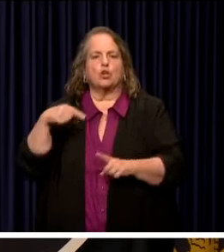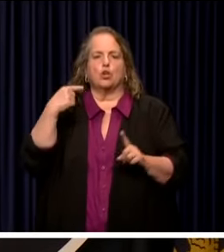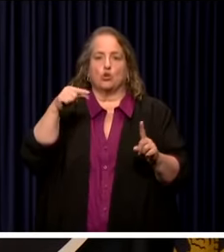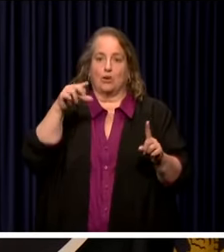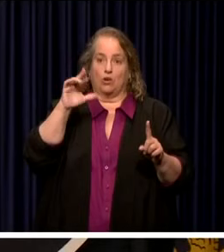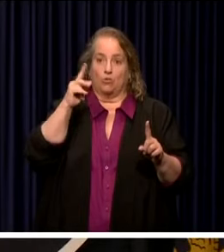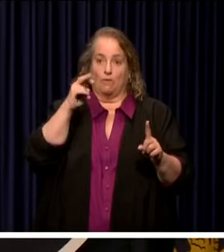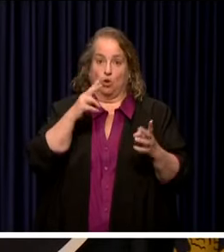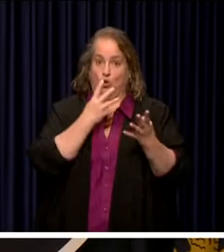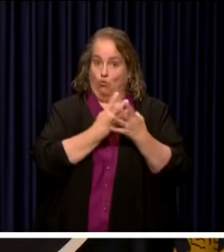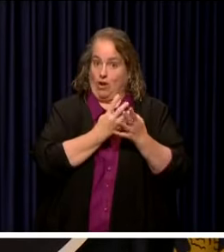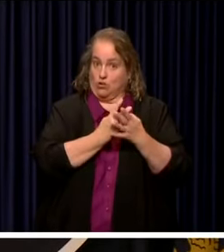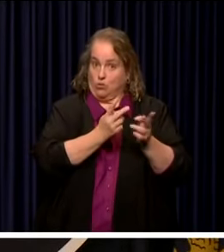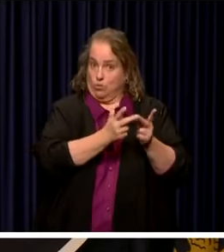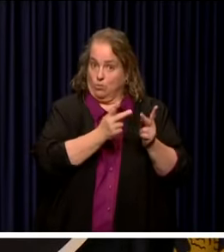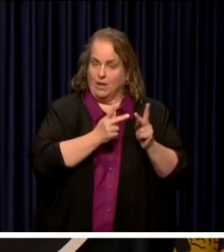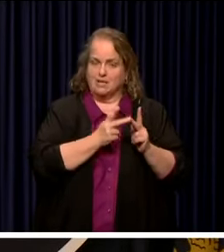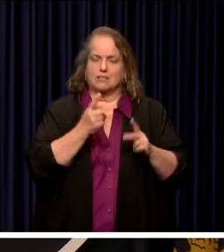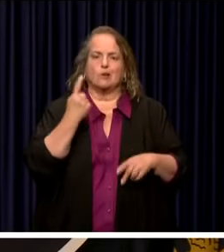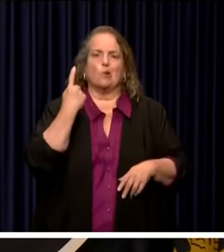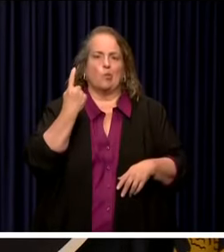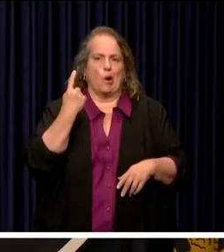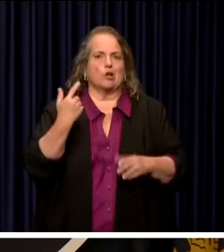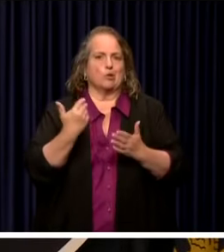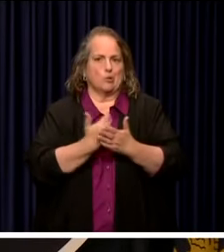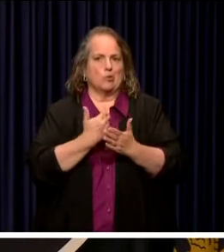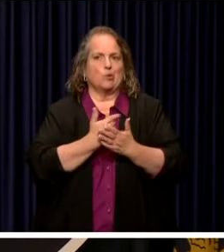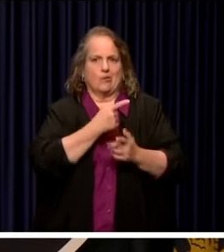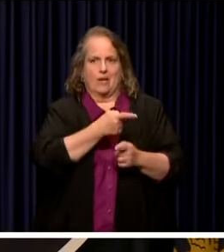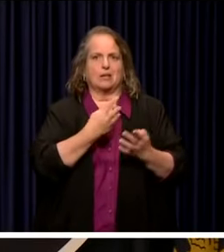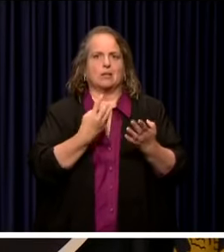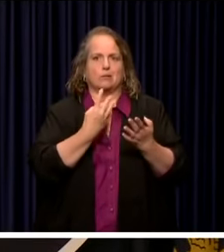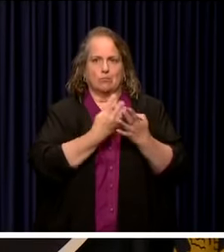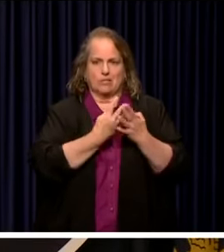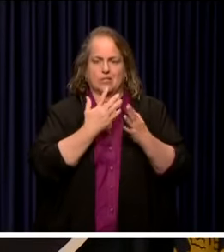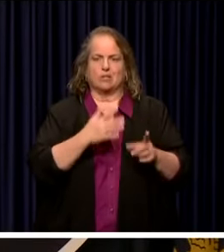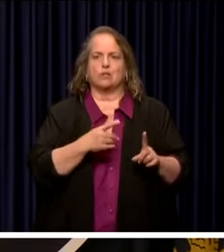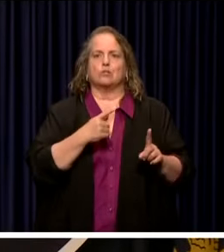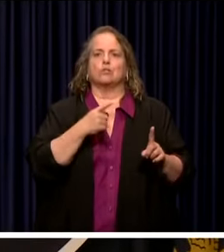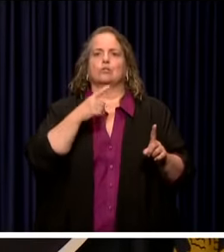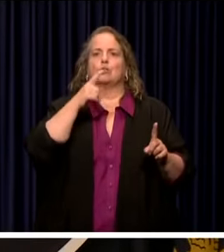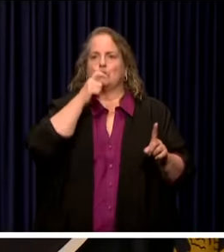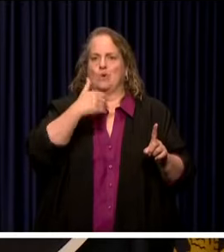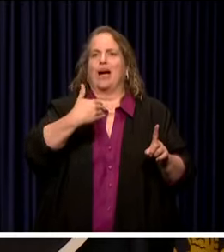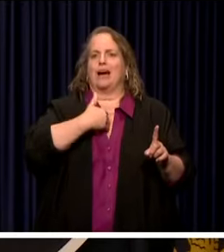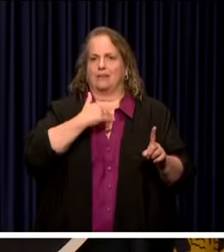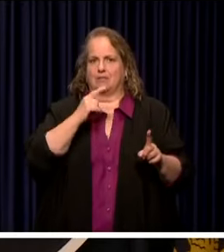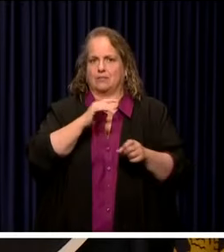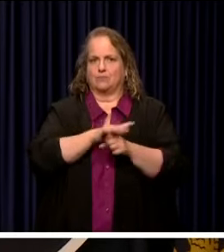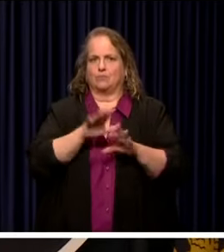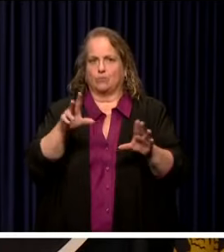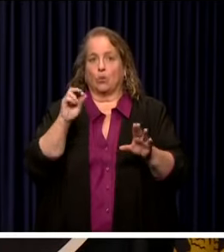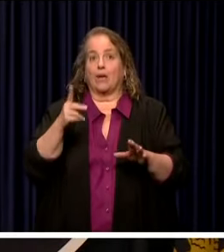FOR IT. I THINK HOME TESTING PROBABLY DOES HAVE A PLACE AT SOME FUTURE POINT IN TIME. THAT'S OBVIOUSLY ONE OF THE